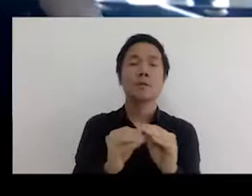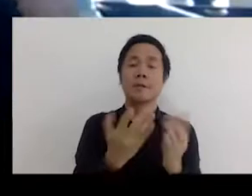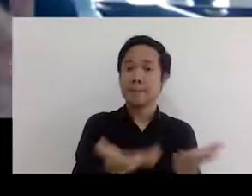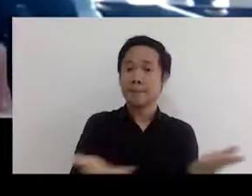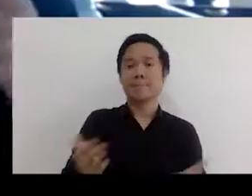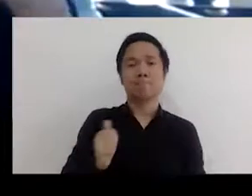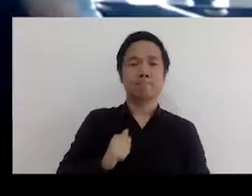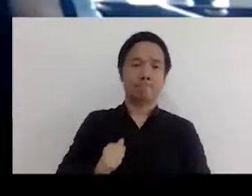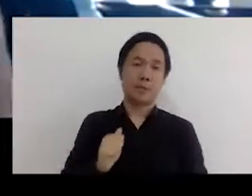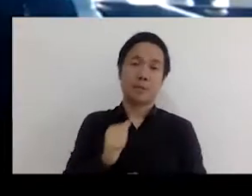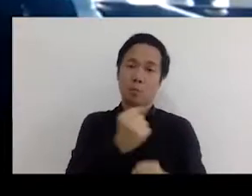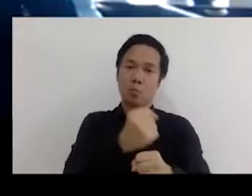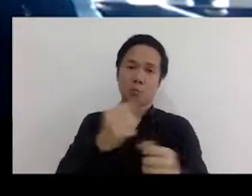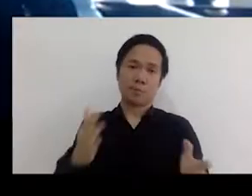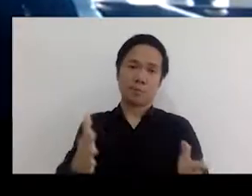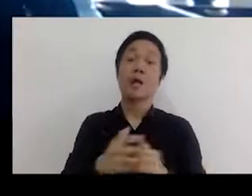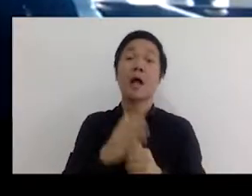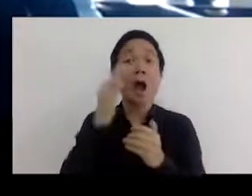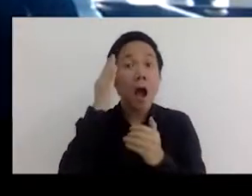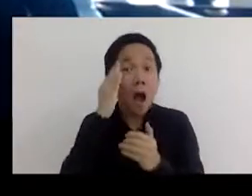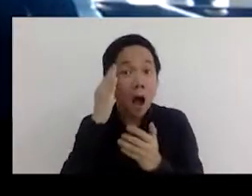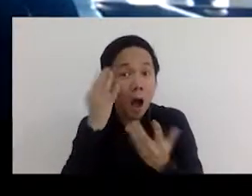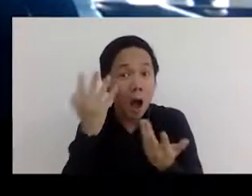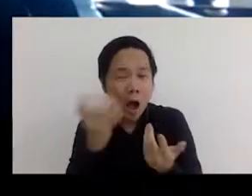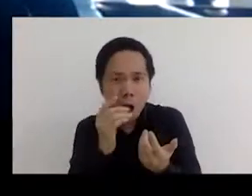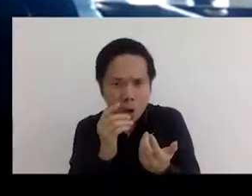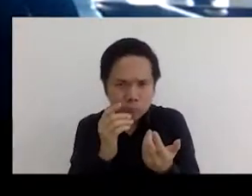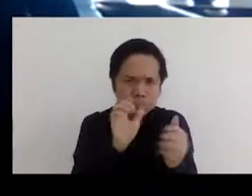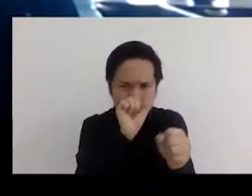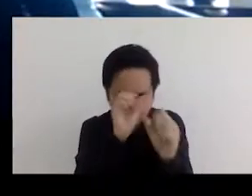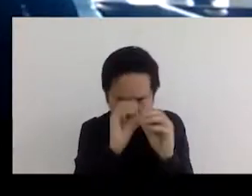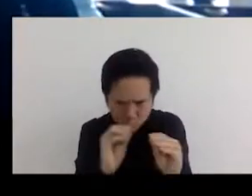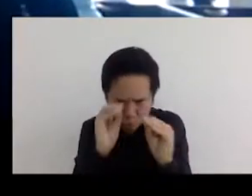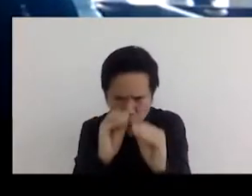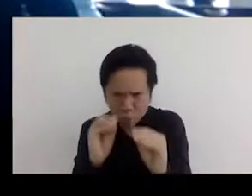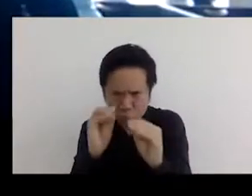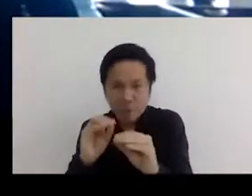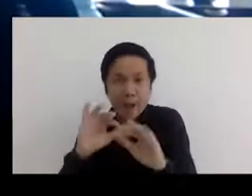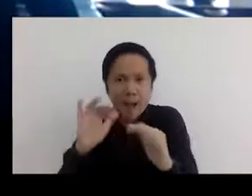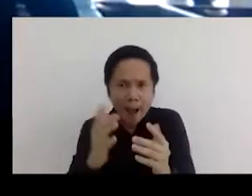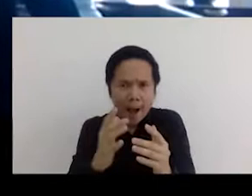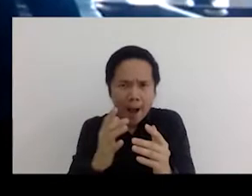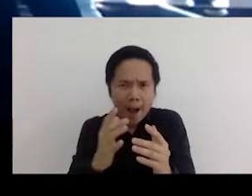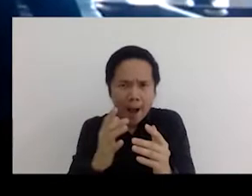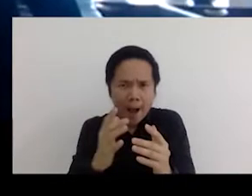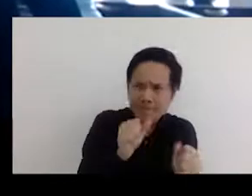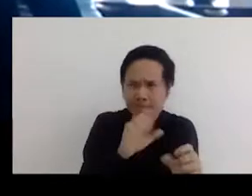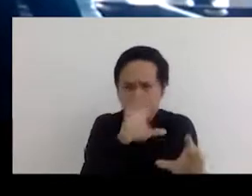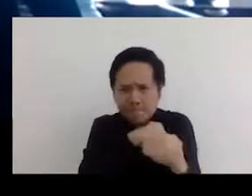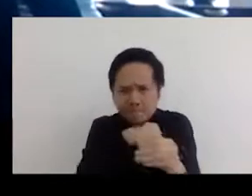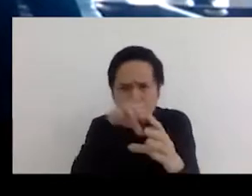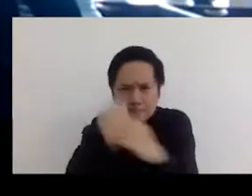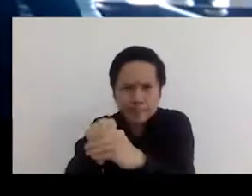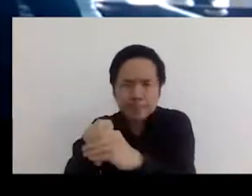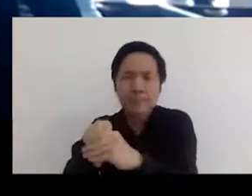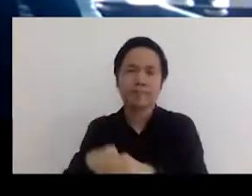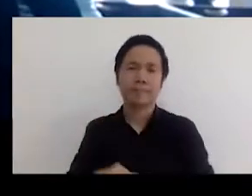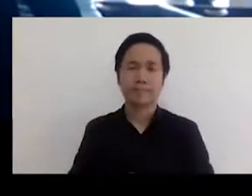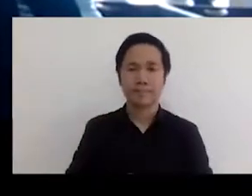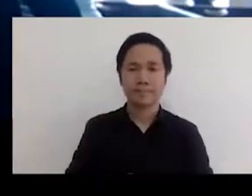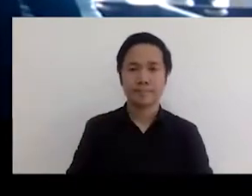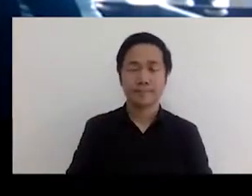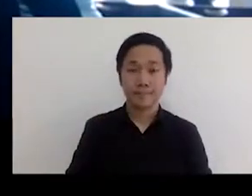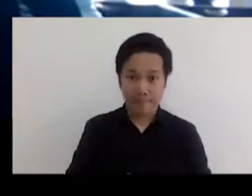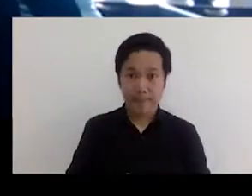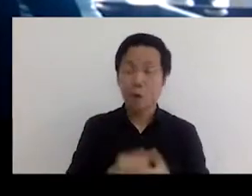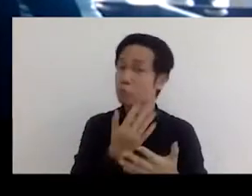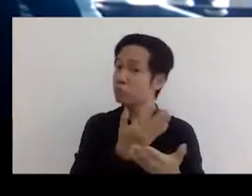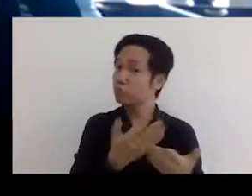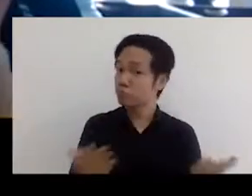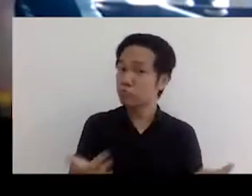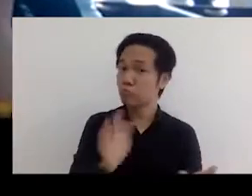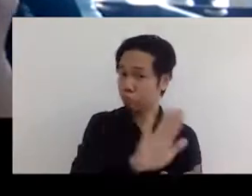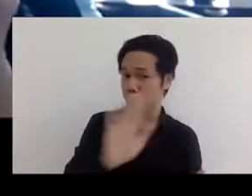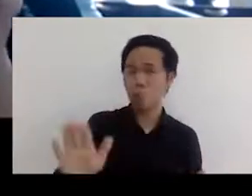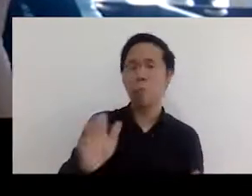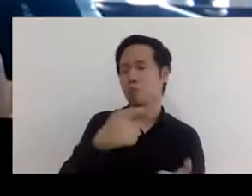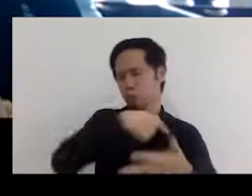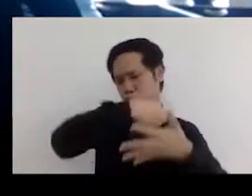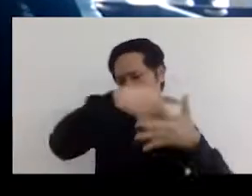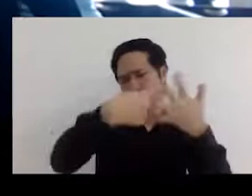to all the different aspects. Now I would like to give you some specific examples of the response to COVID, where disability has been included.